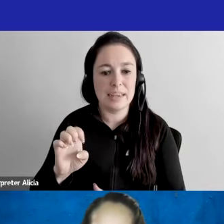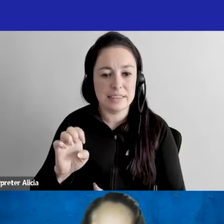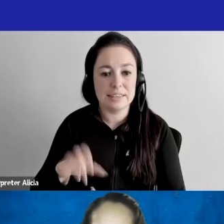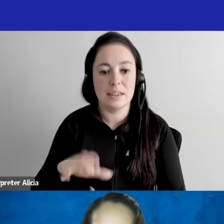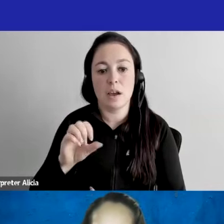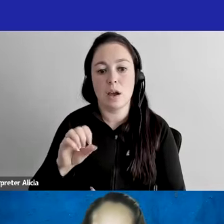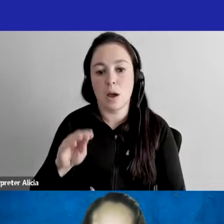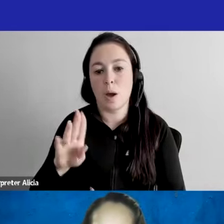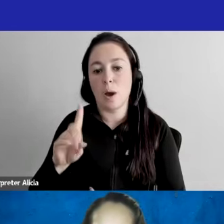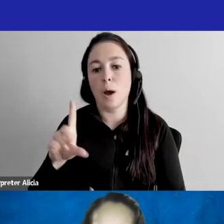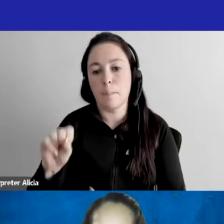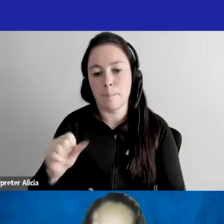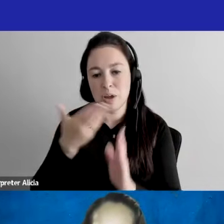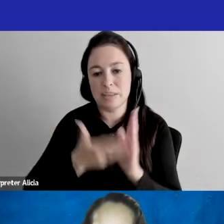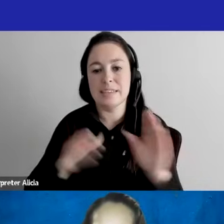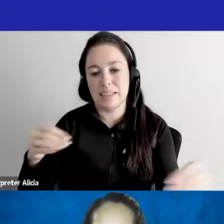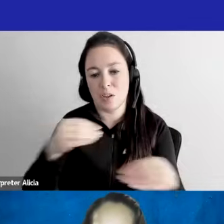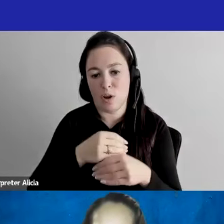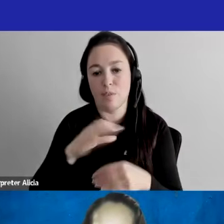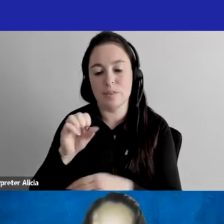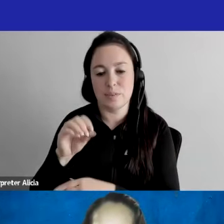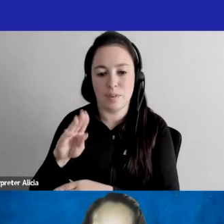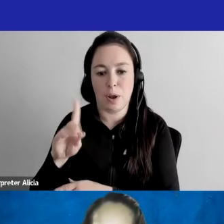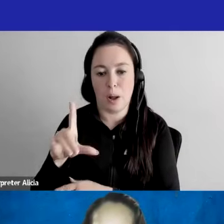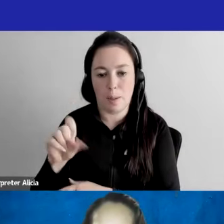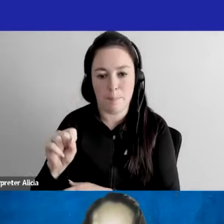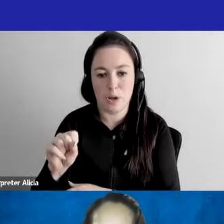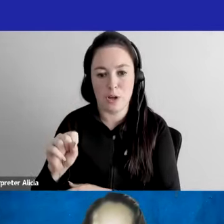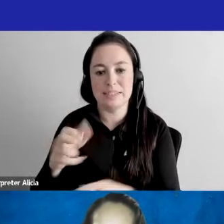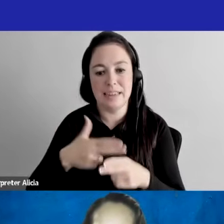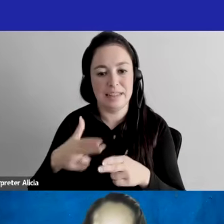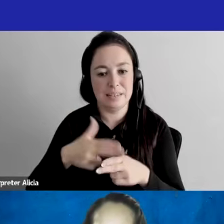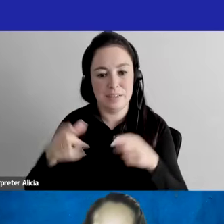ombuds and the interim director of Nuestra Casa,